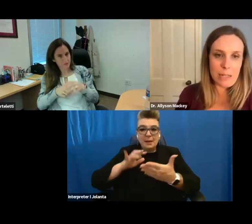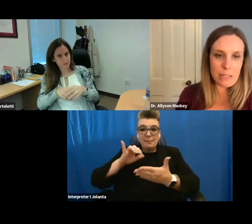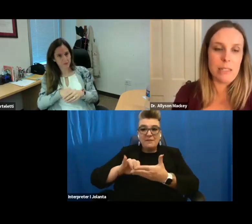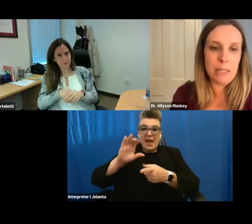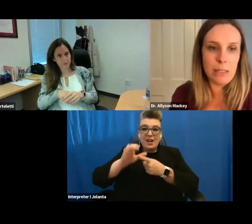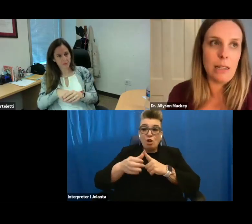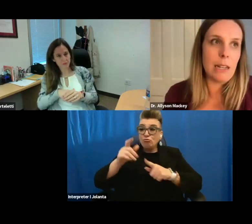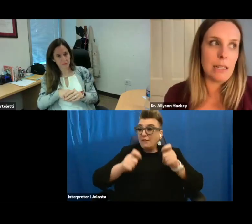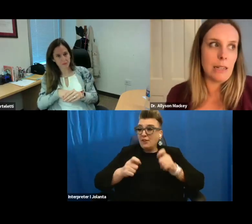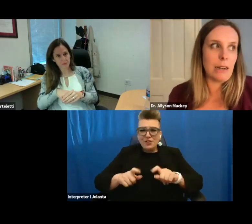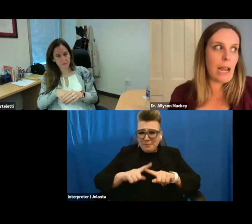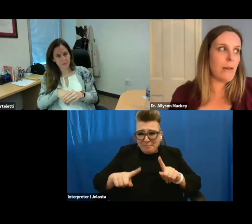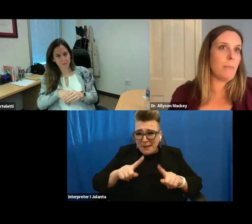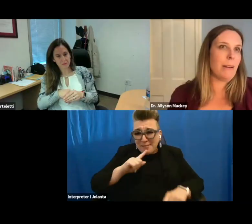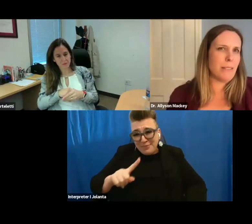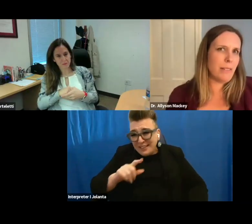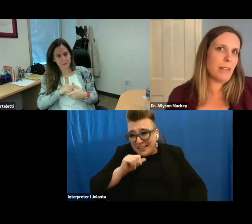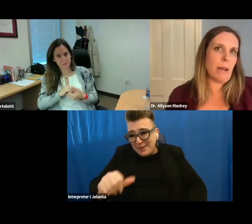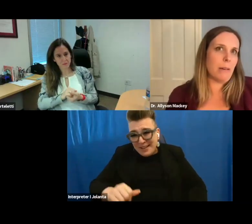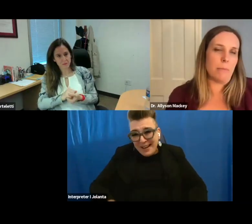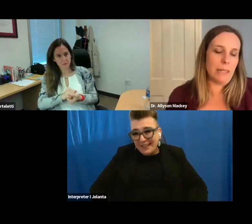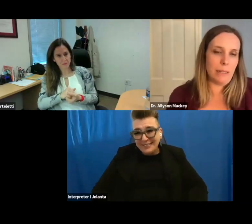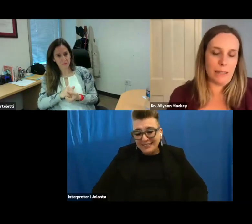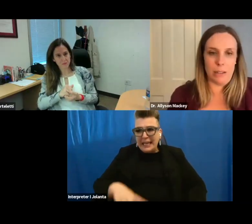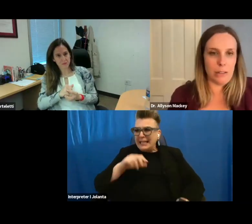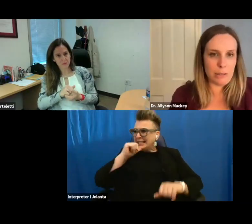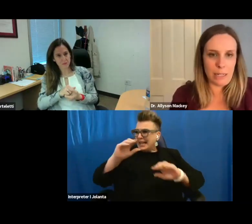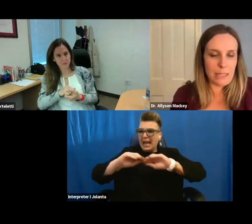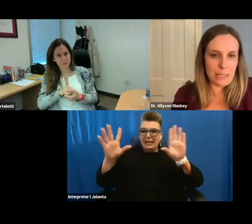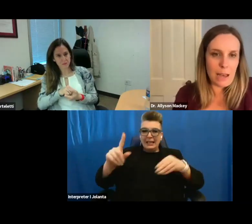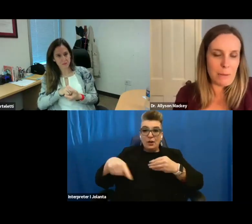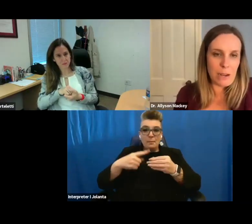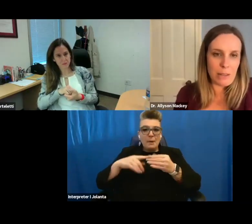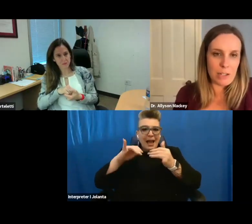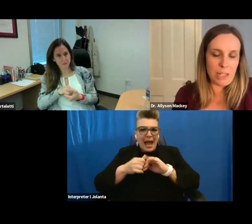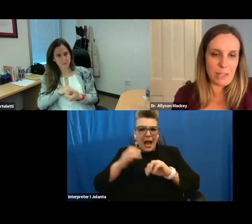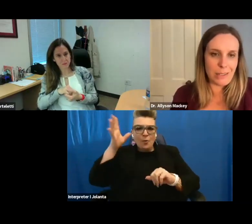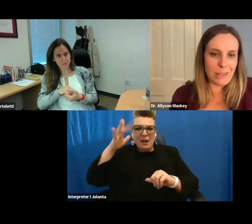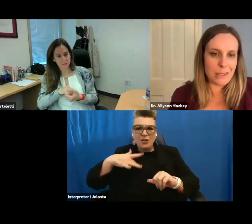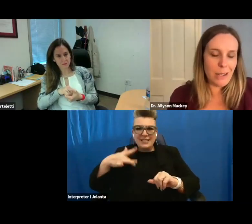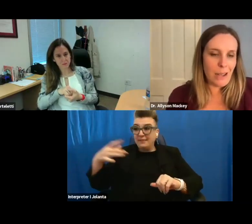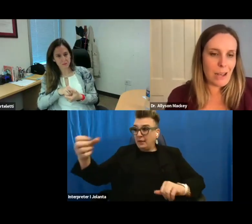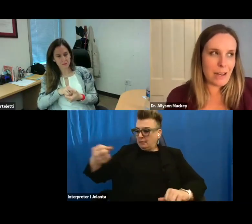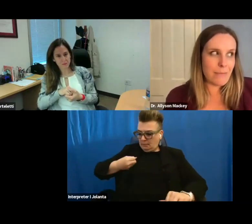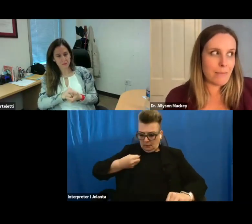there's it's still unclear how parents feel about being in a neuroscience lab and how that changes